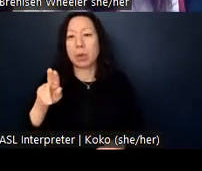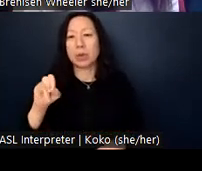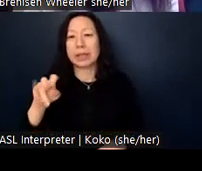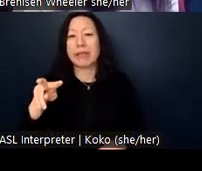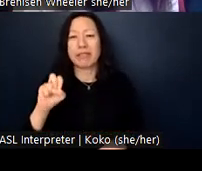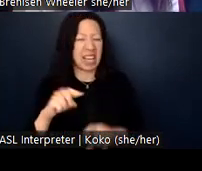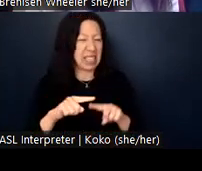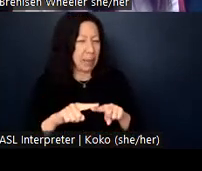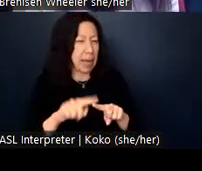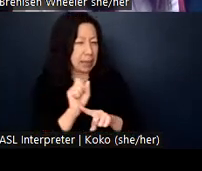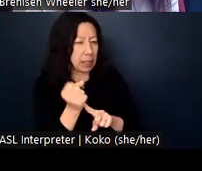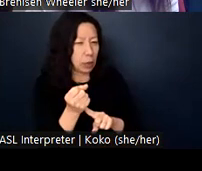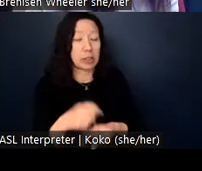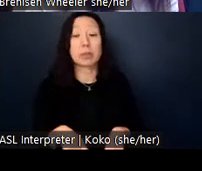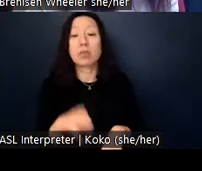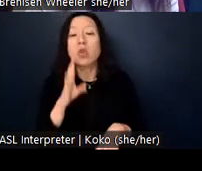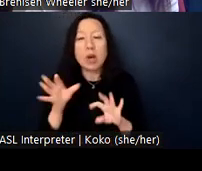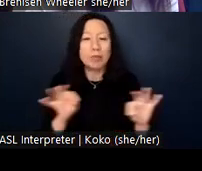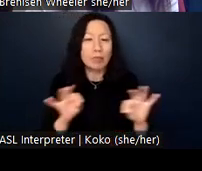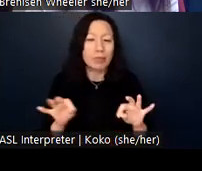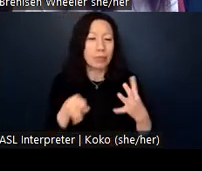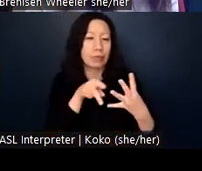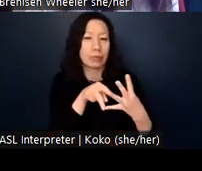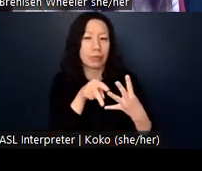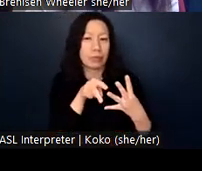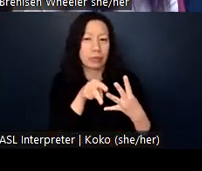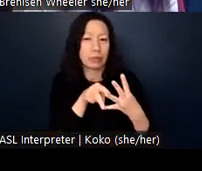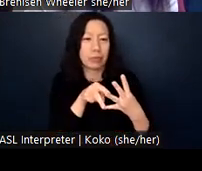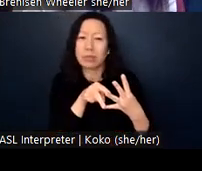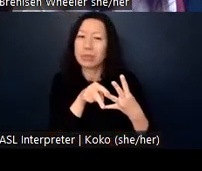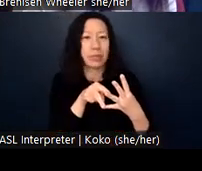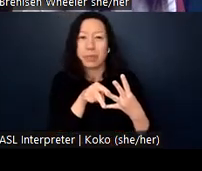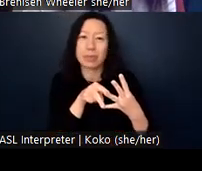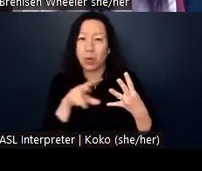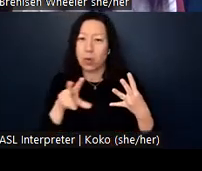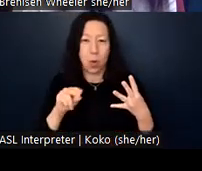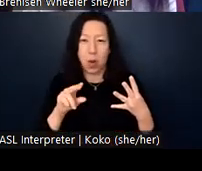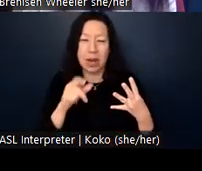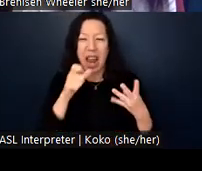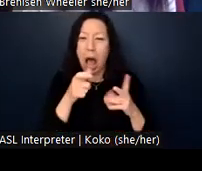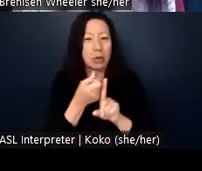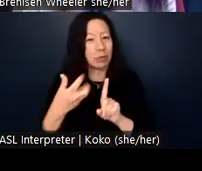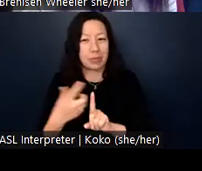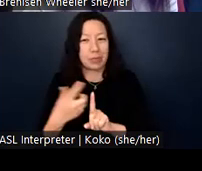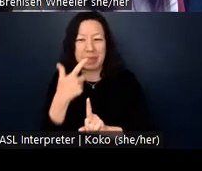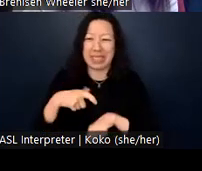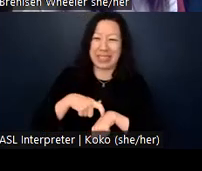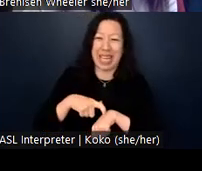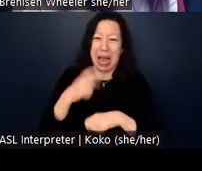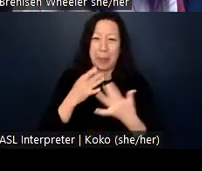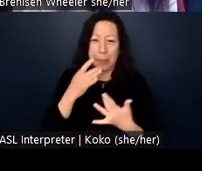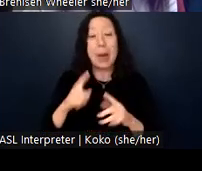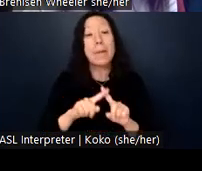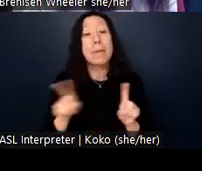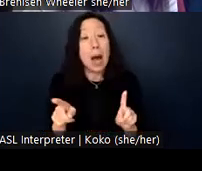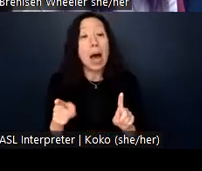12:27:56 But I encourage you to think about constant blam for anger as well, too, as warnings